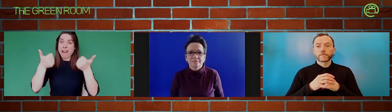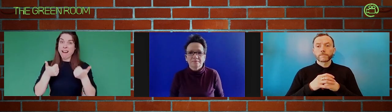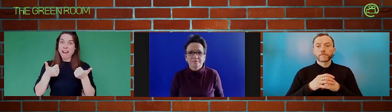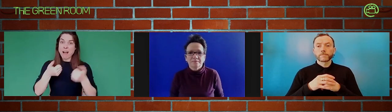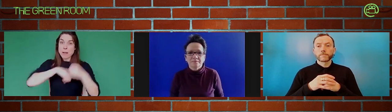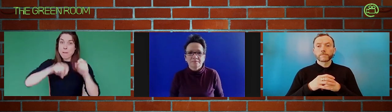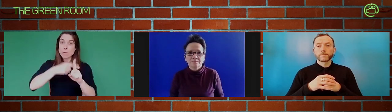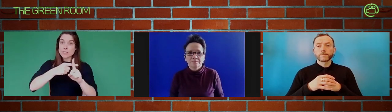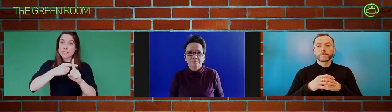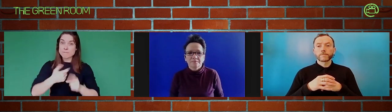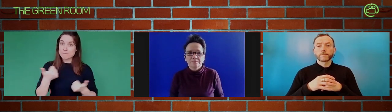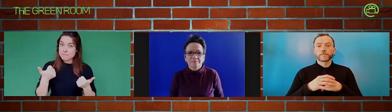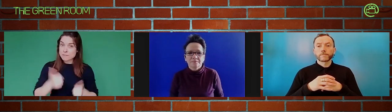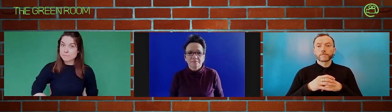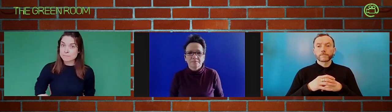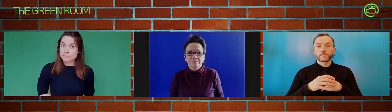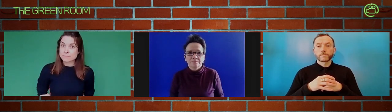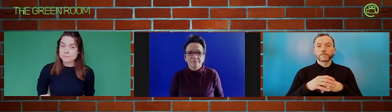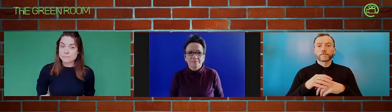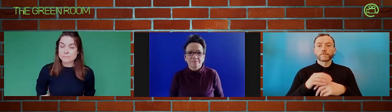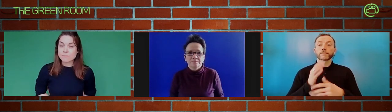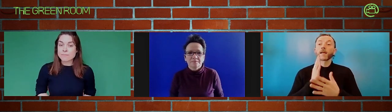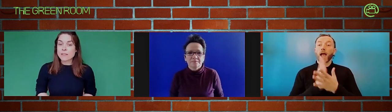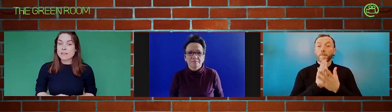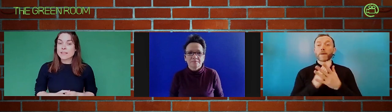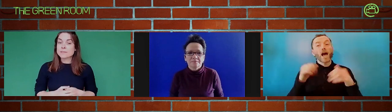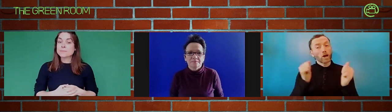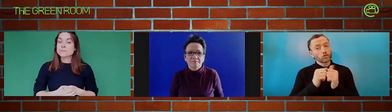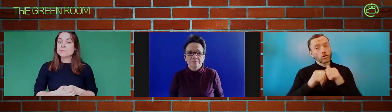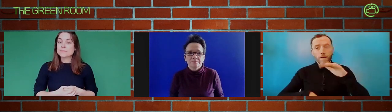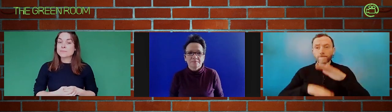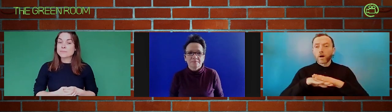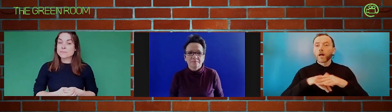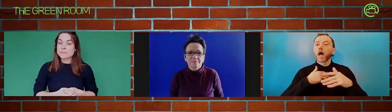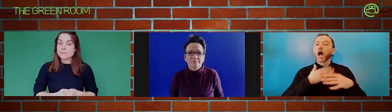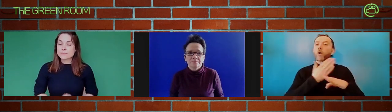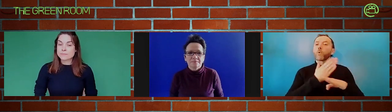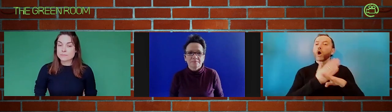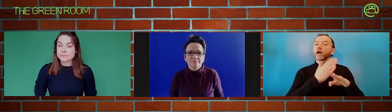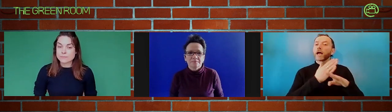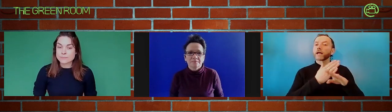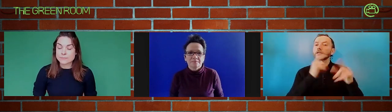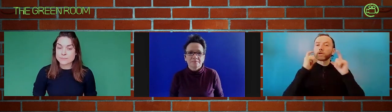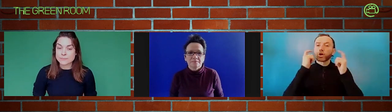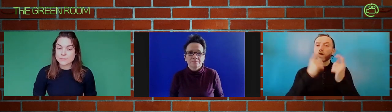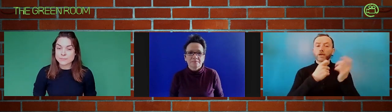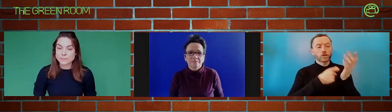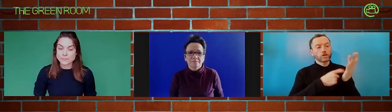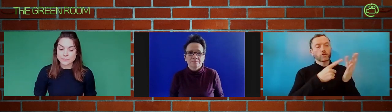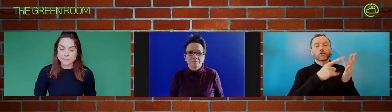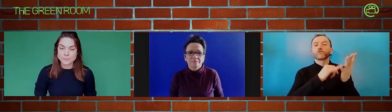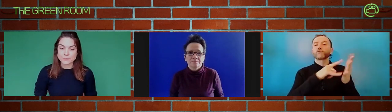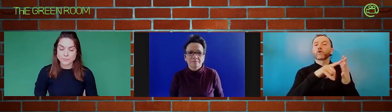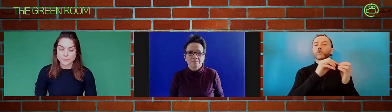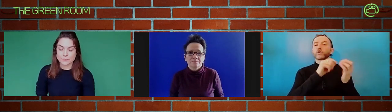trained and so you know teaching the next generation hopefully of stage managers and